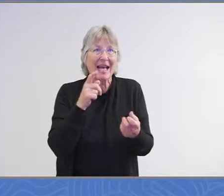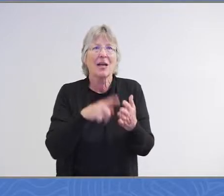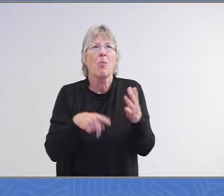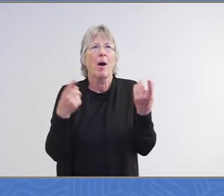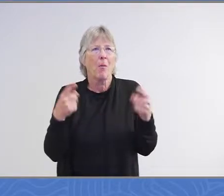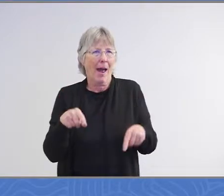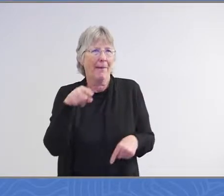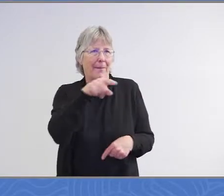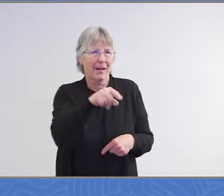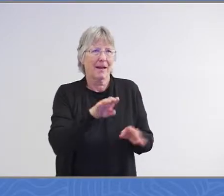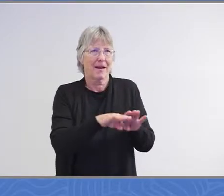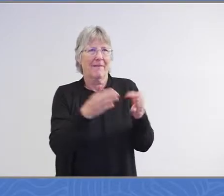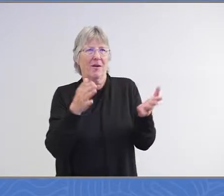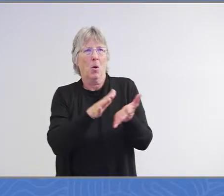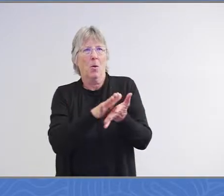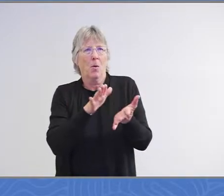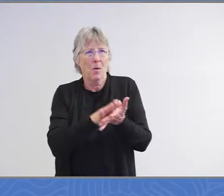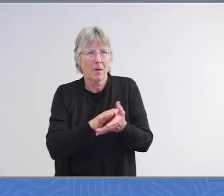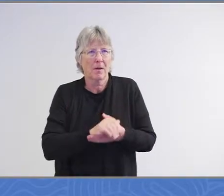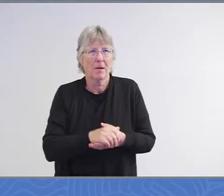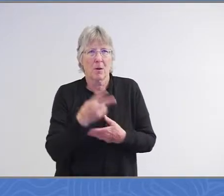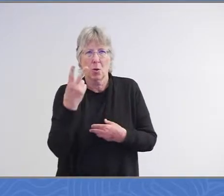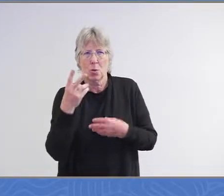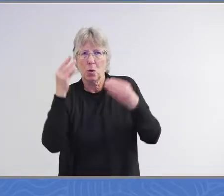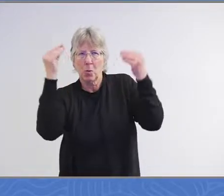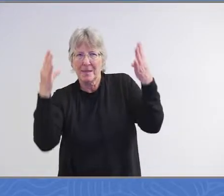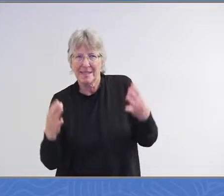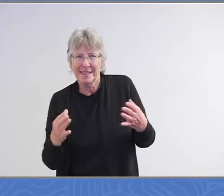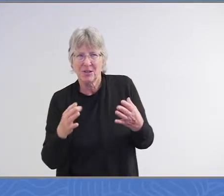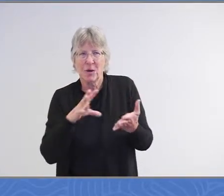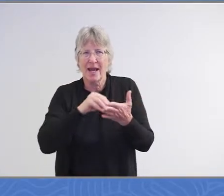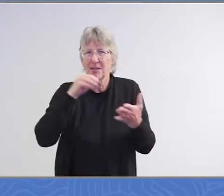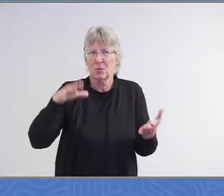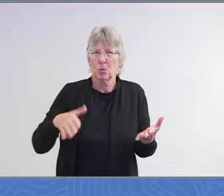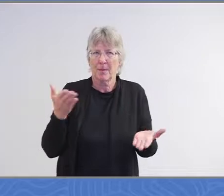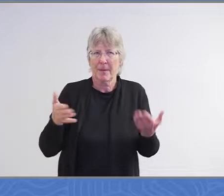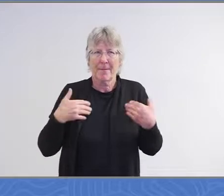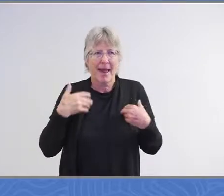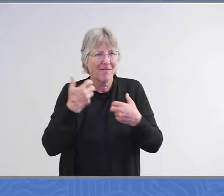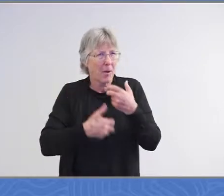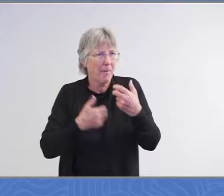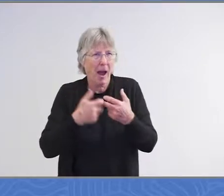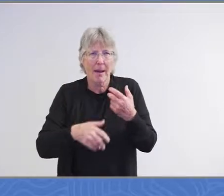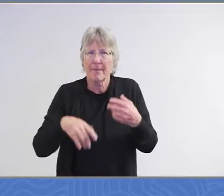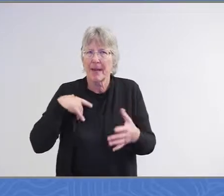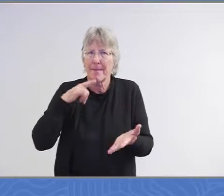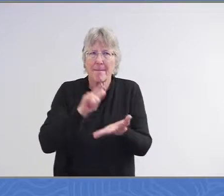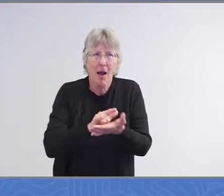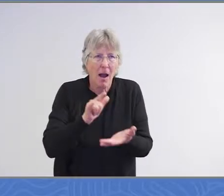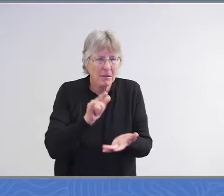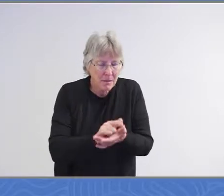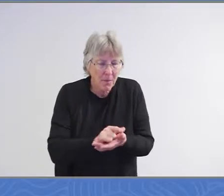Multiple support people to teachers and students who may have issues that make it impossible for them to wear masks, many of these students